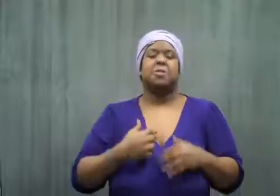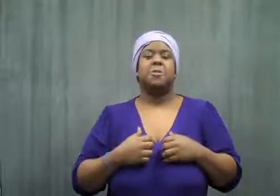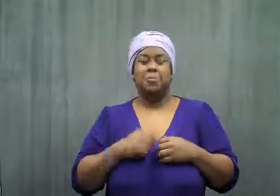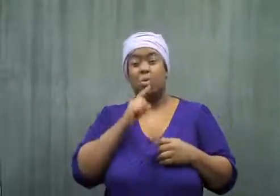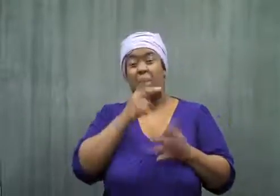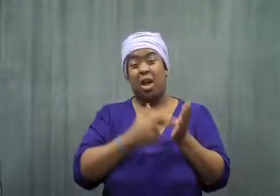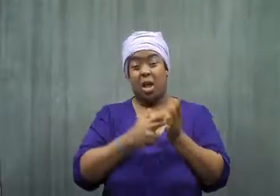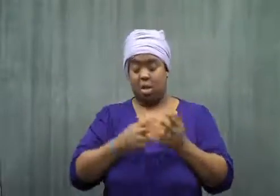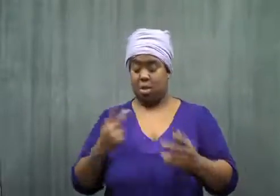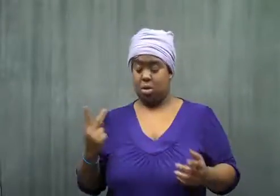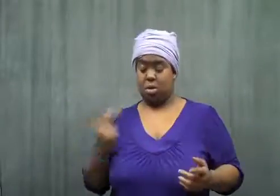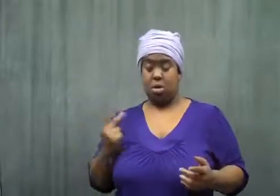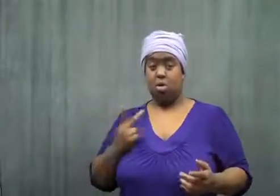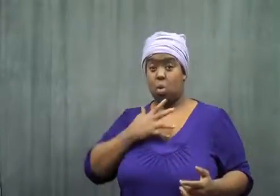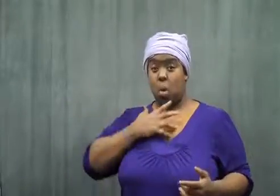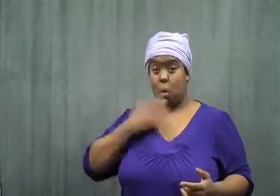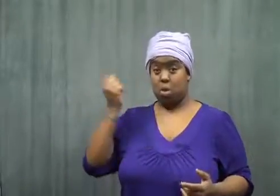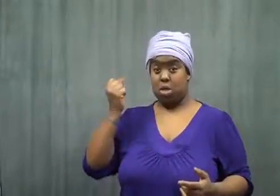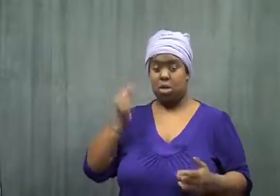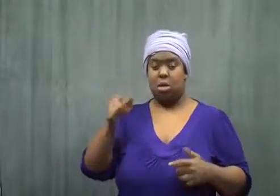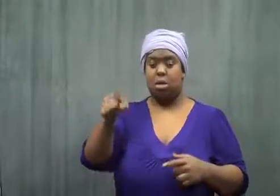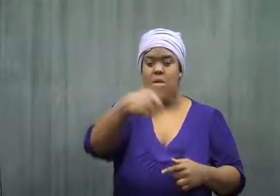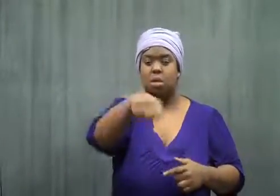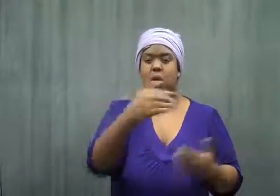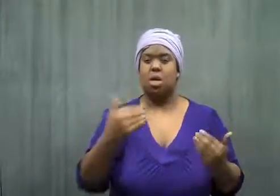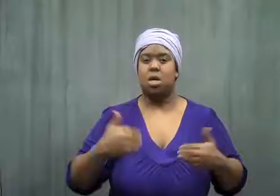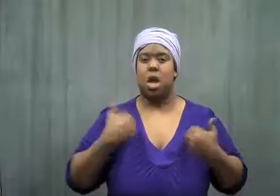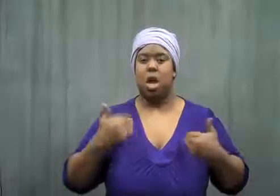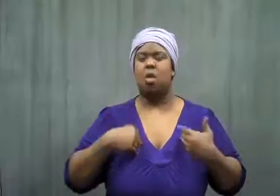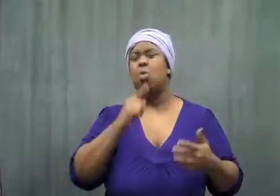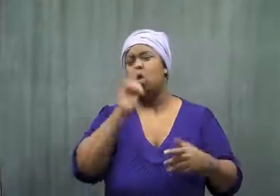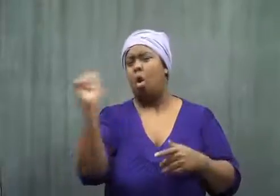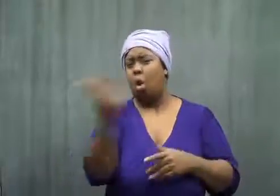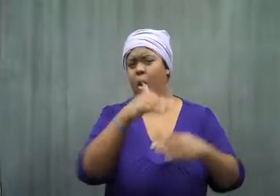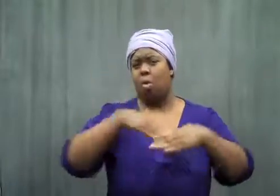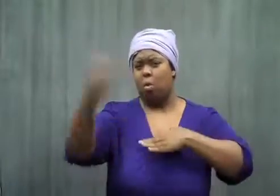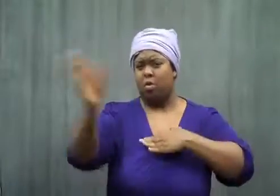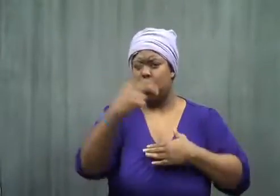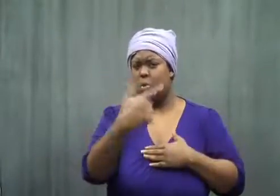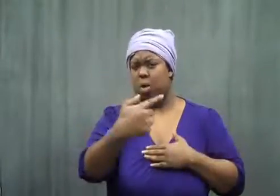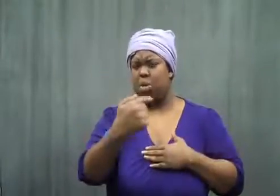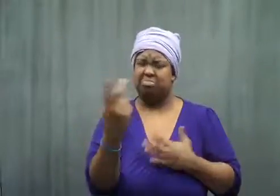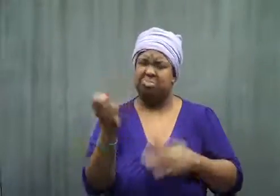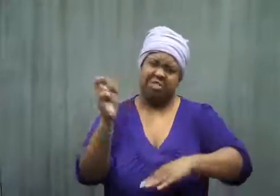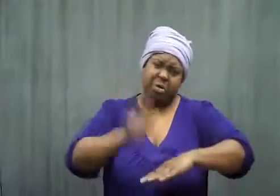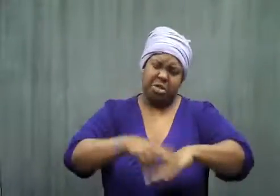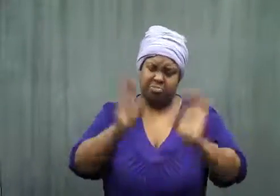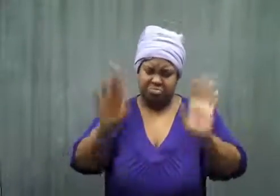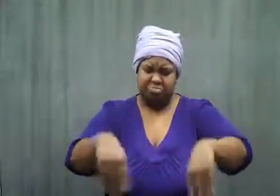We were all over 21, but the two of us in the back were older. The front two were young people.